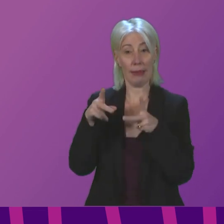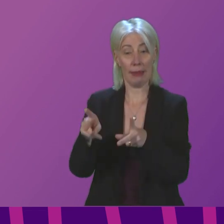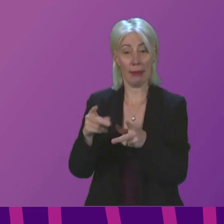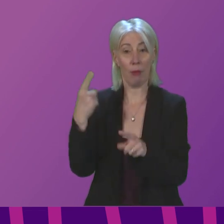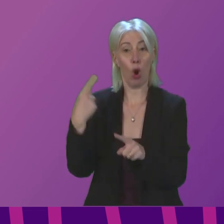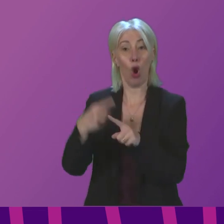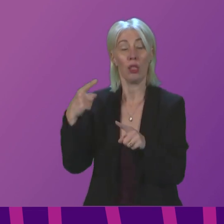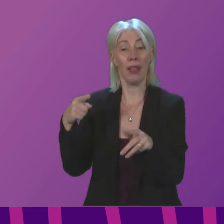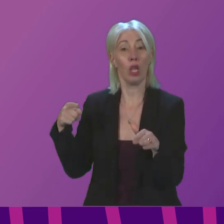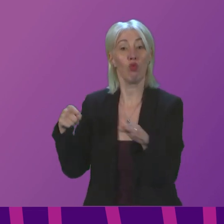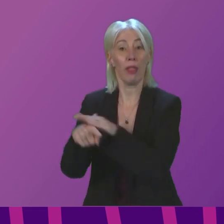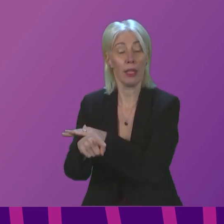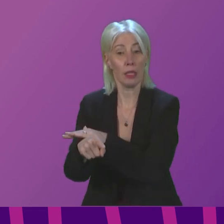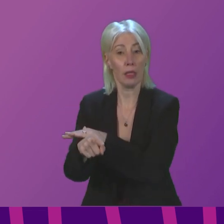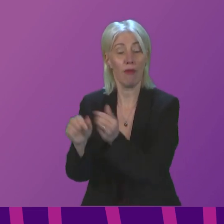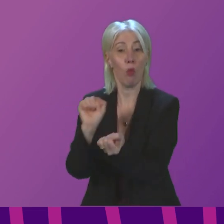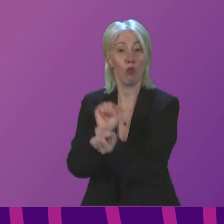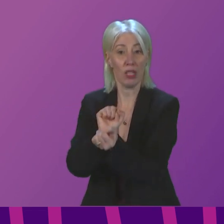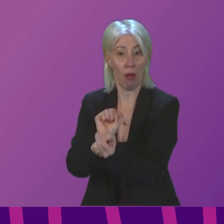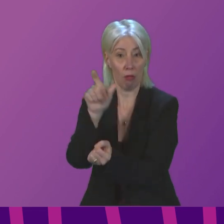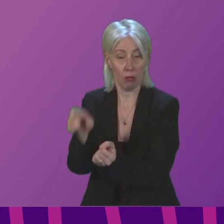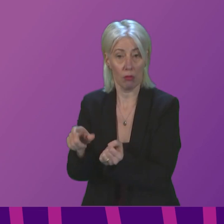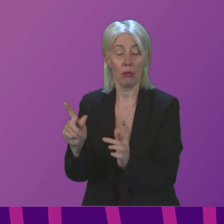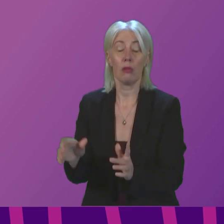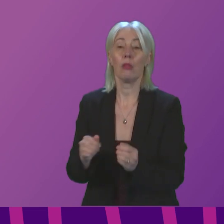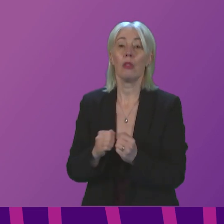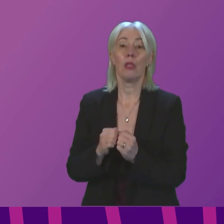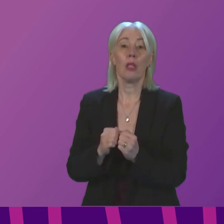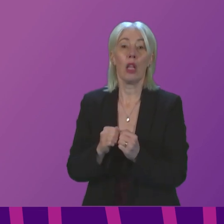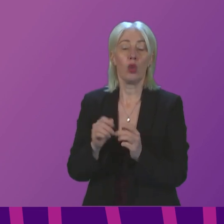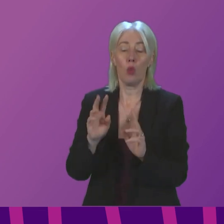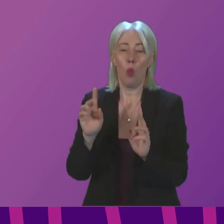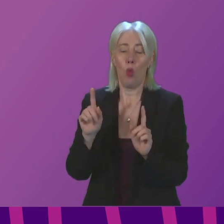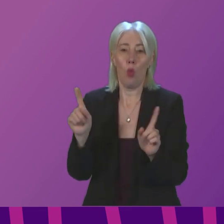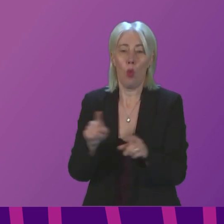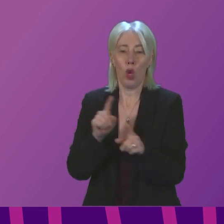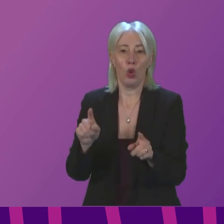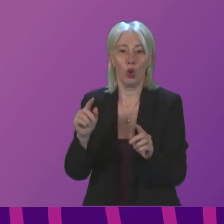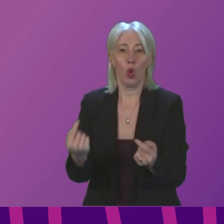release for prisoners. Of course, that legislation could not apply retrospectively, but it was